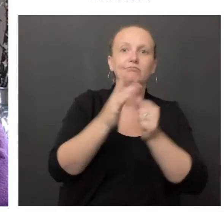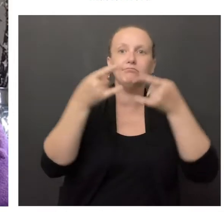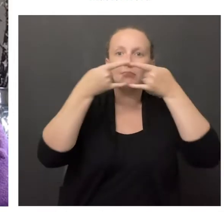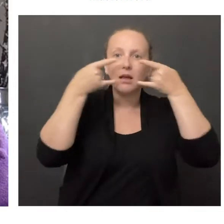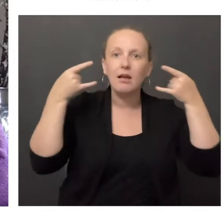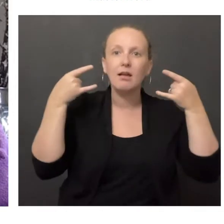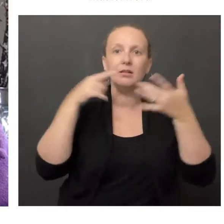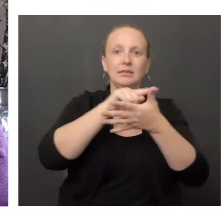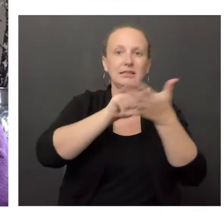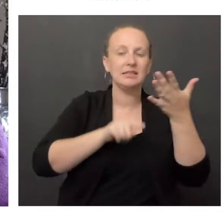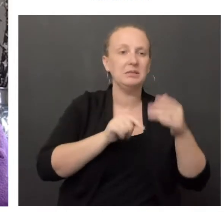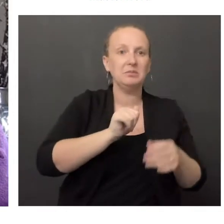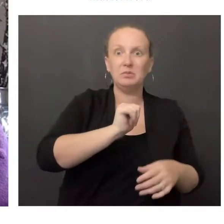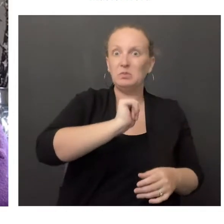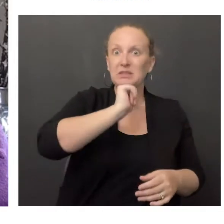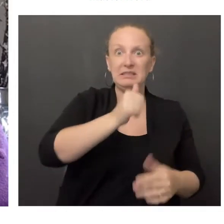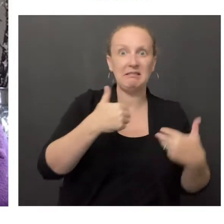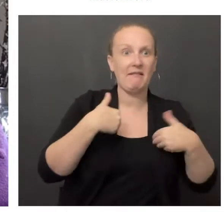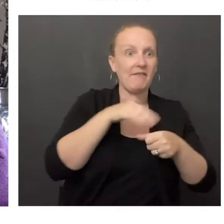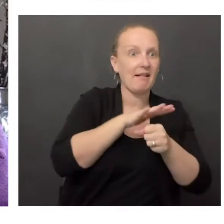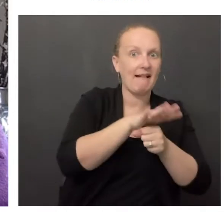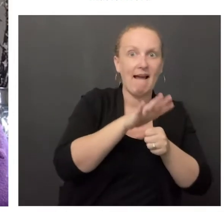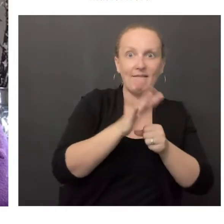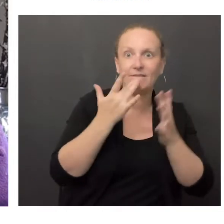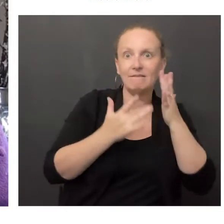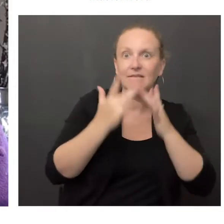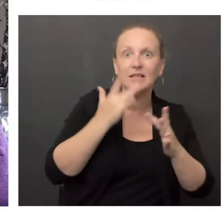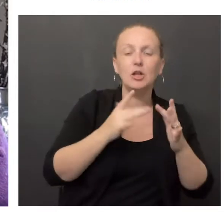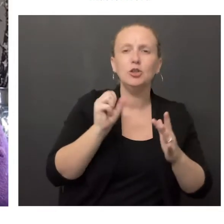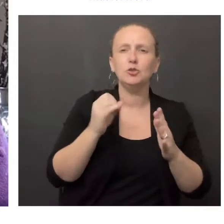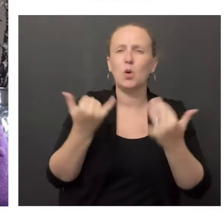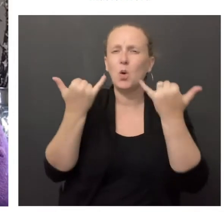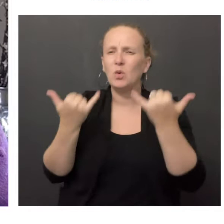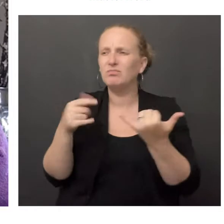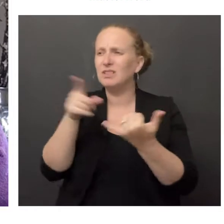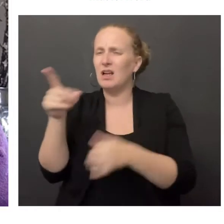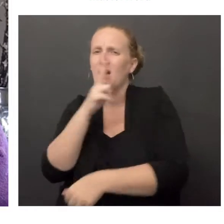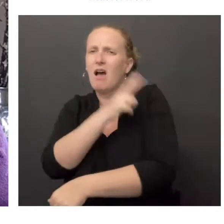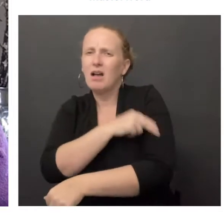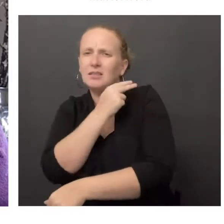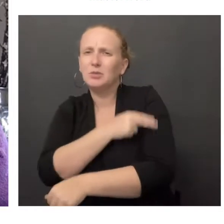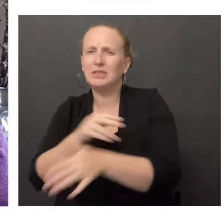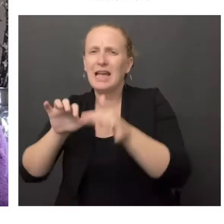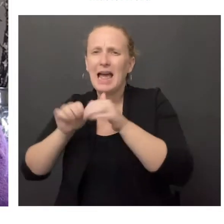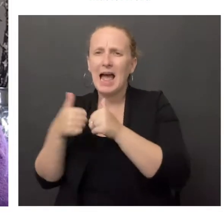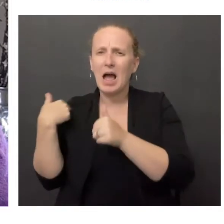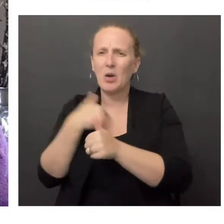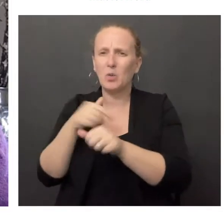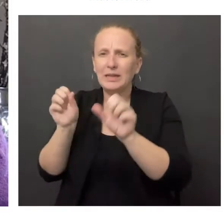of you know gowns and gloves and suits and decrease the use of hand sanitizers and